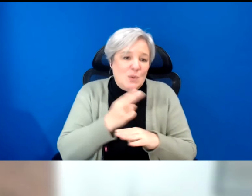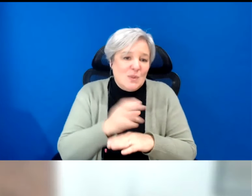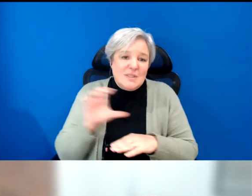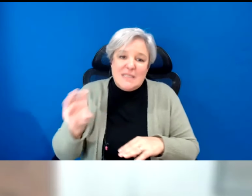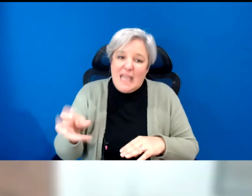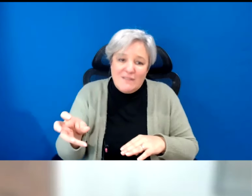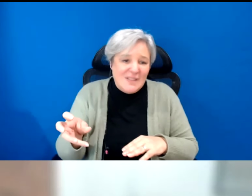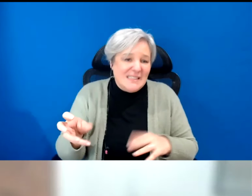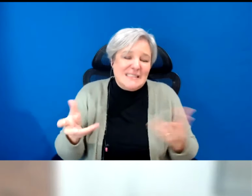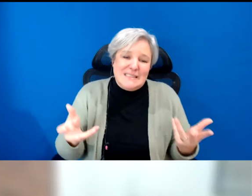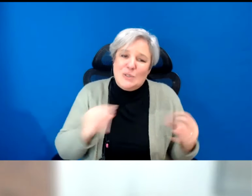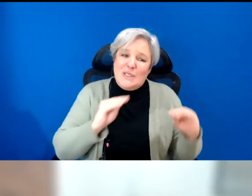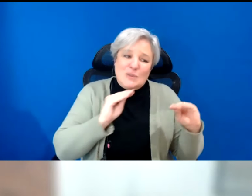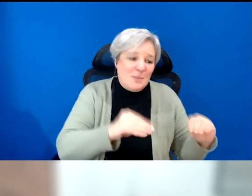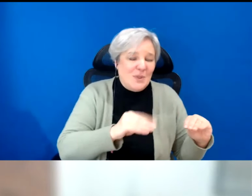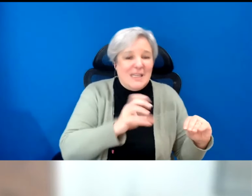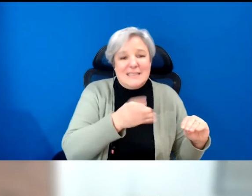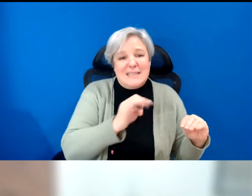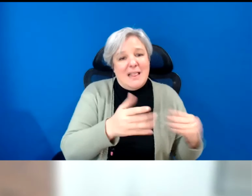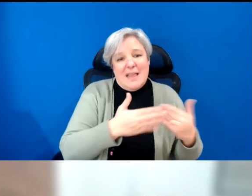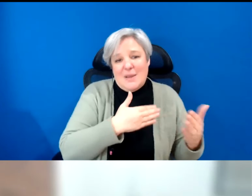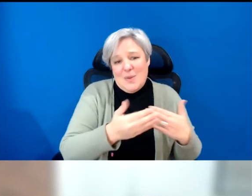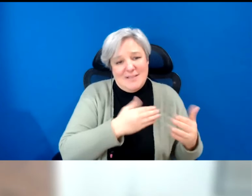you'll have to enter that into an Excel spreadsheet. So